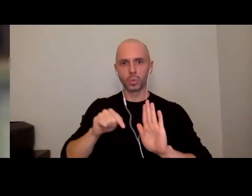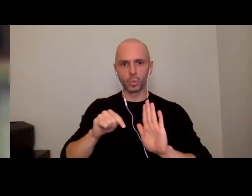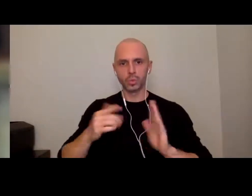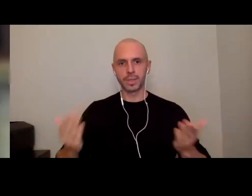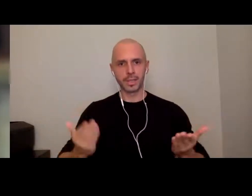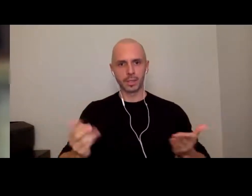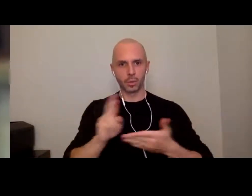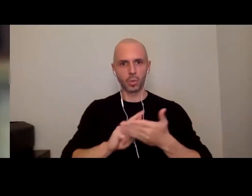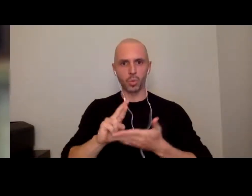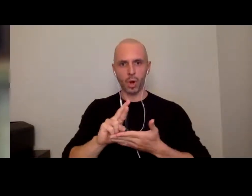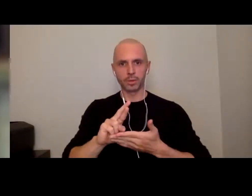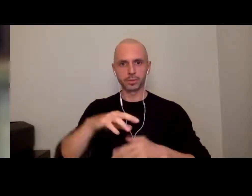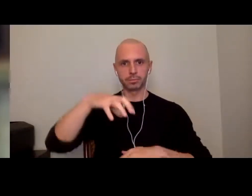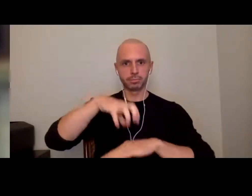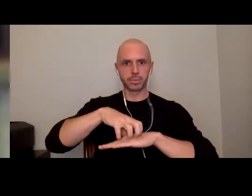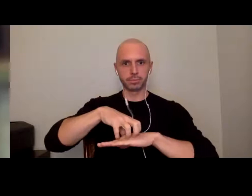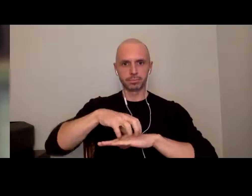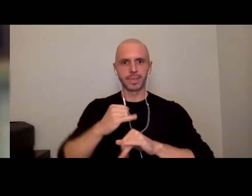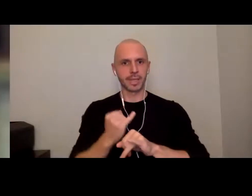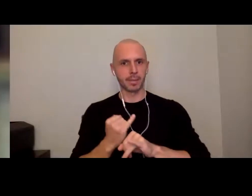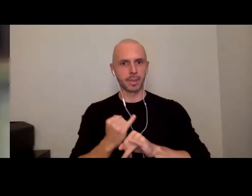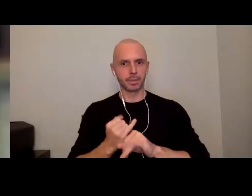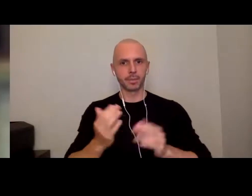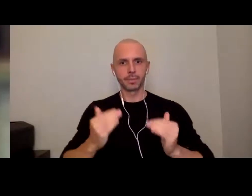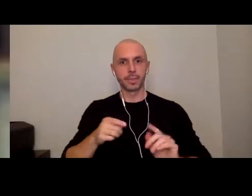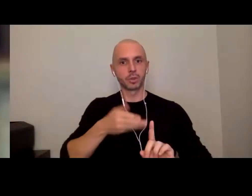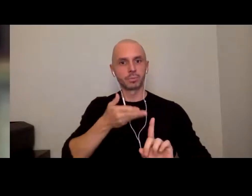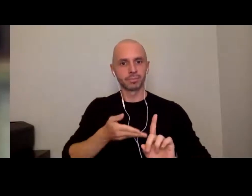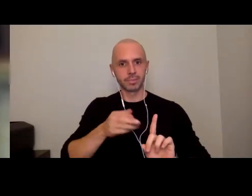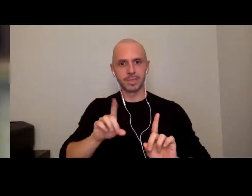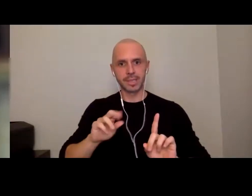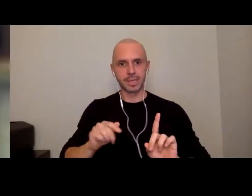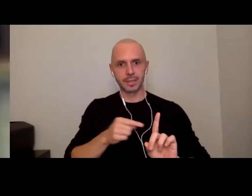Drawing from Indigenous history, contemporary culture, and spirituality, this exhibition